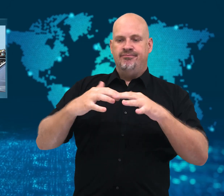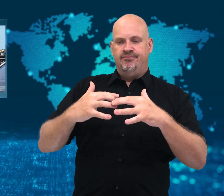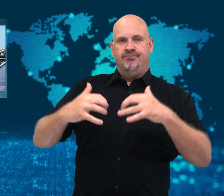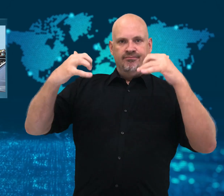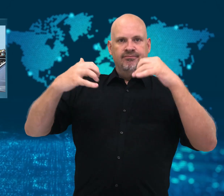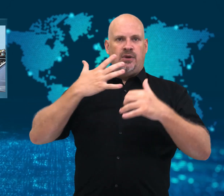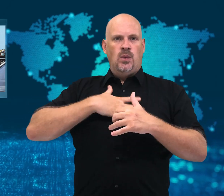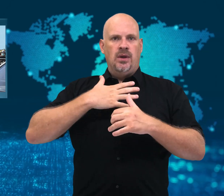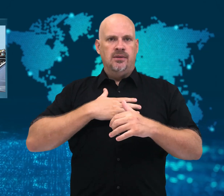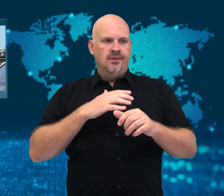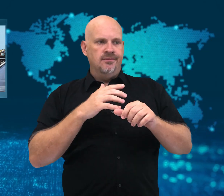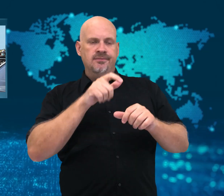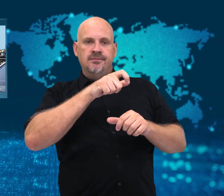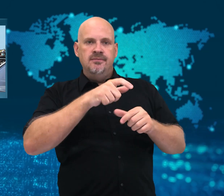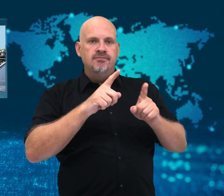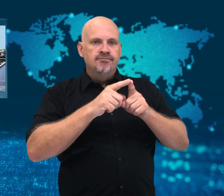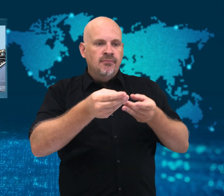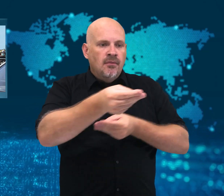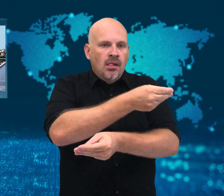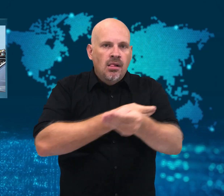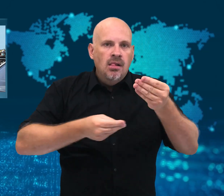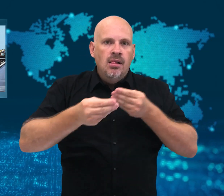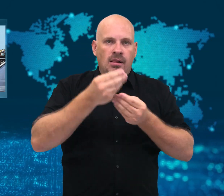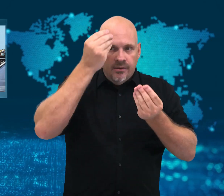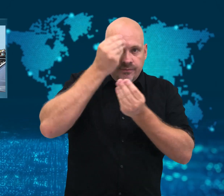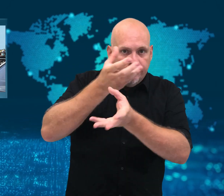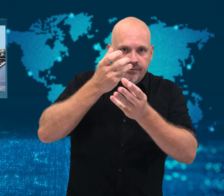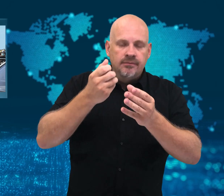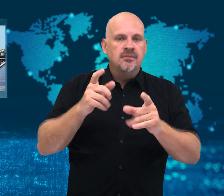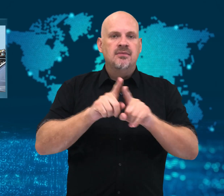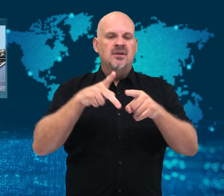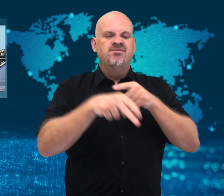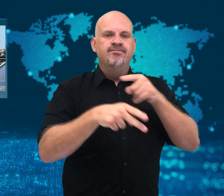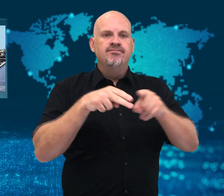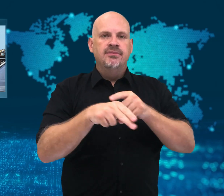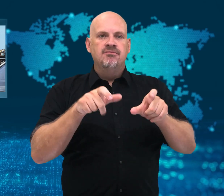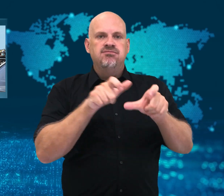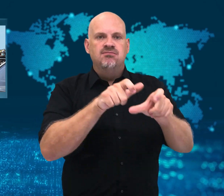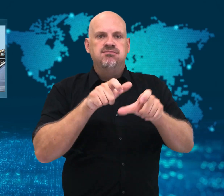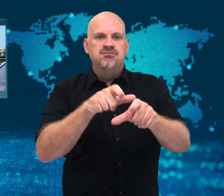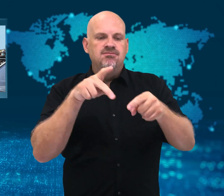to control information being shared.